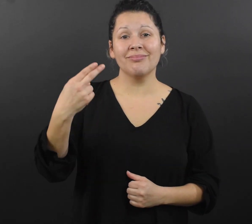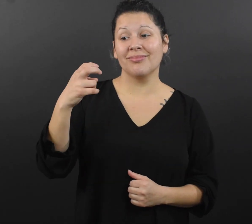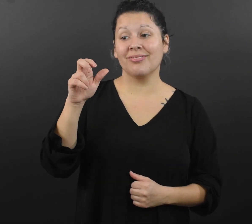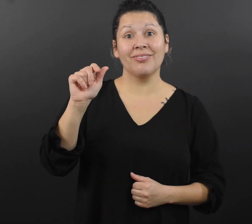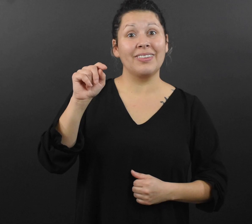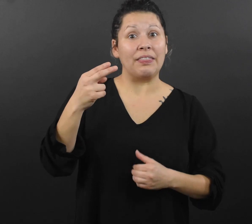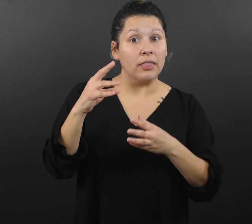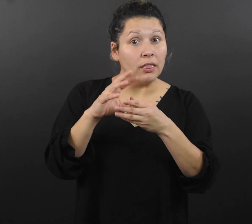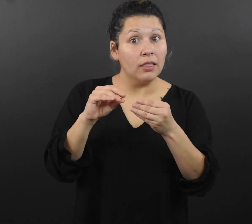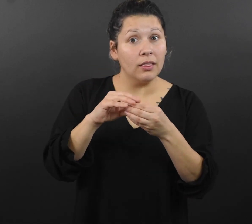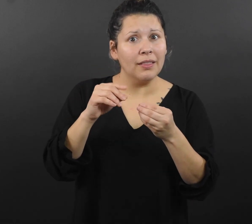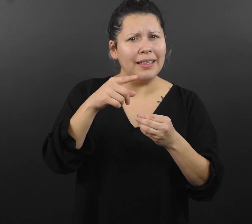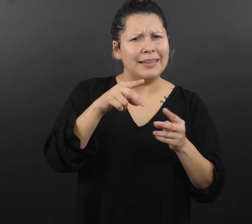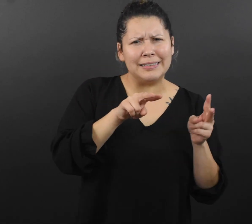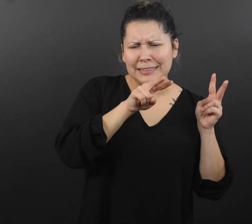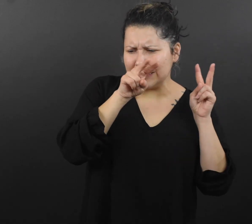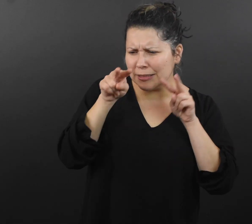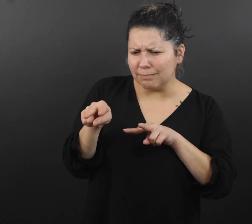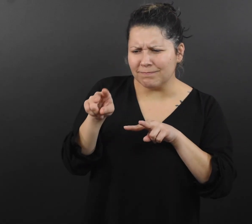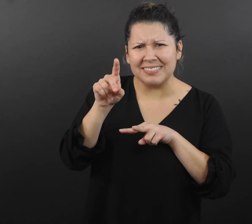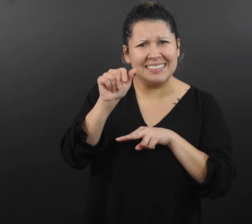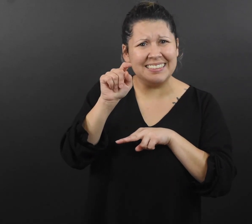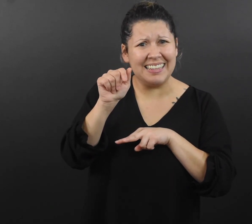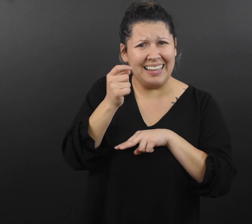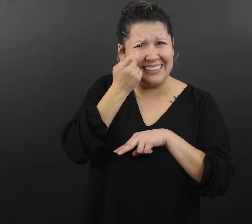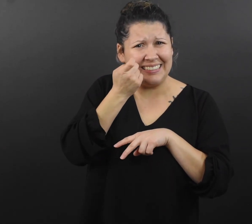“We looked at the data pretty recently,” Heath said.